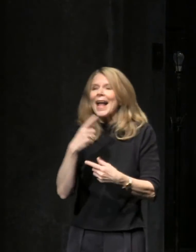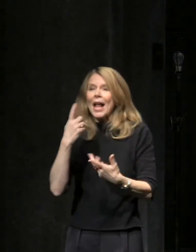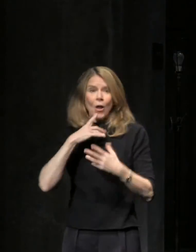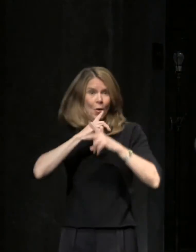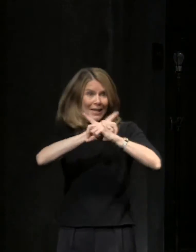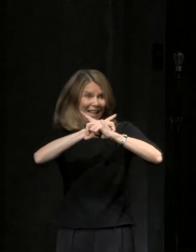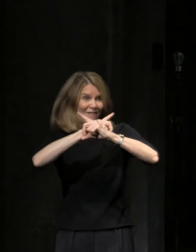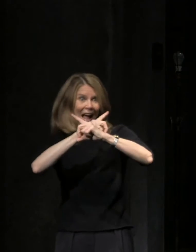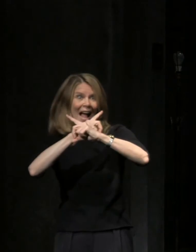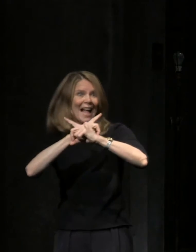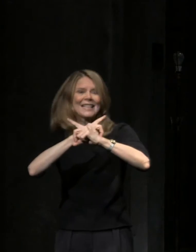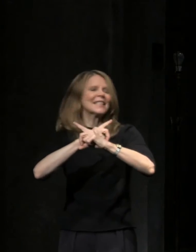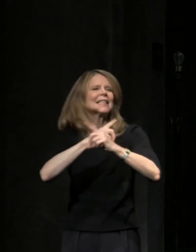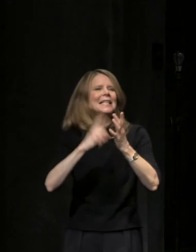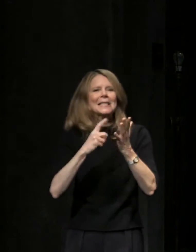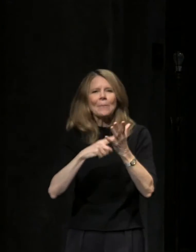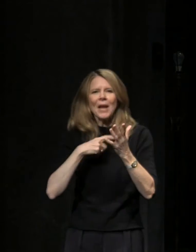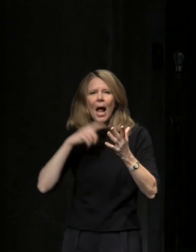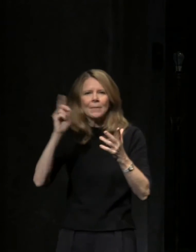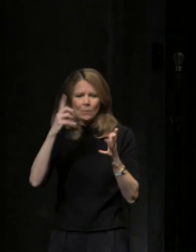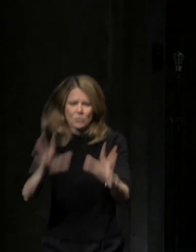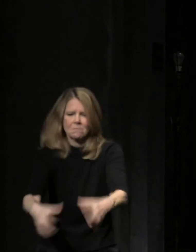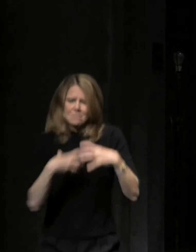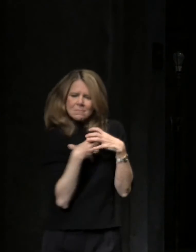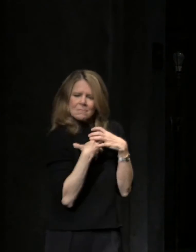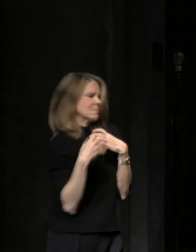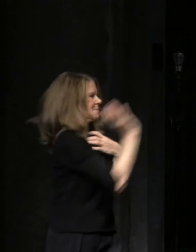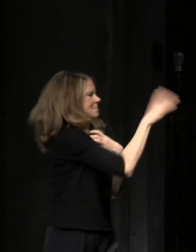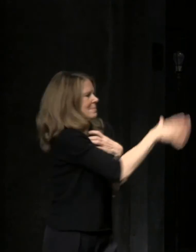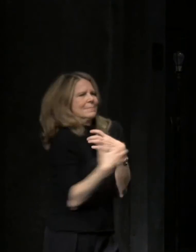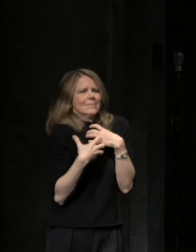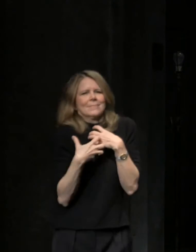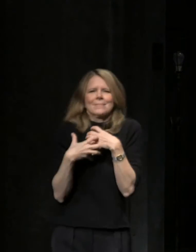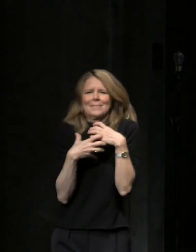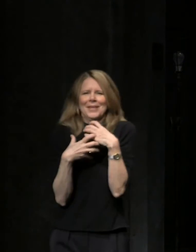of the athletes will grab the ball and pick it up and knock you away and run down the court.